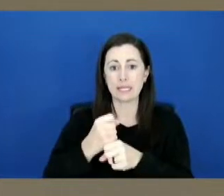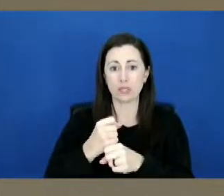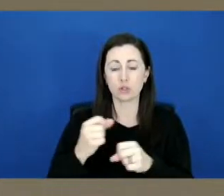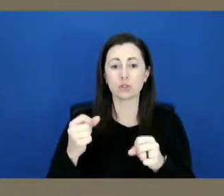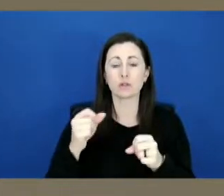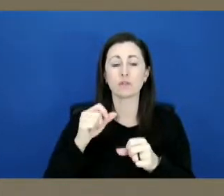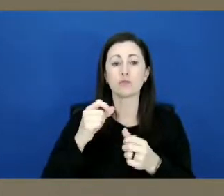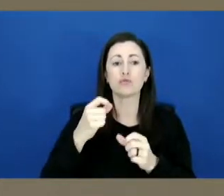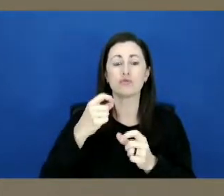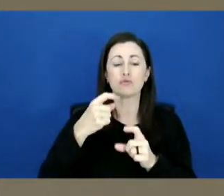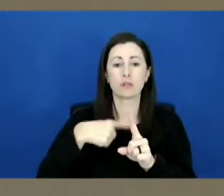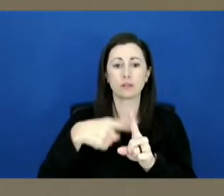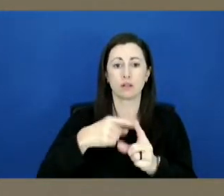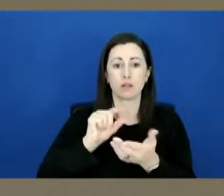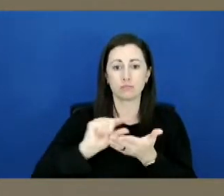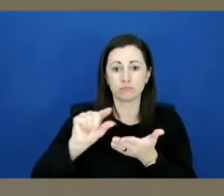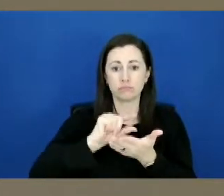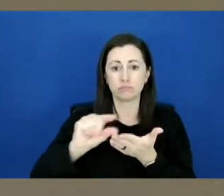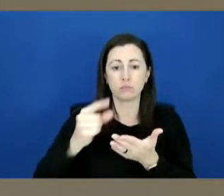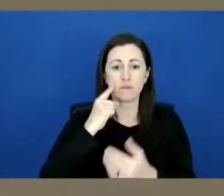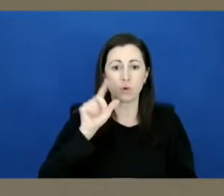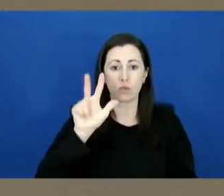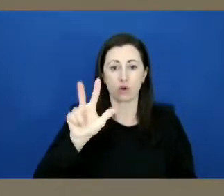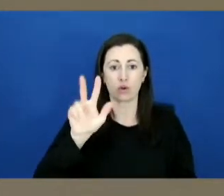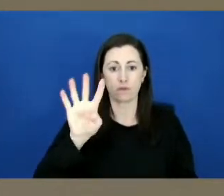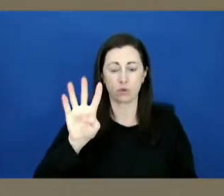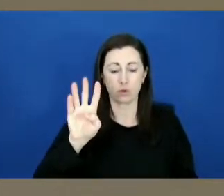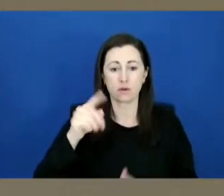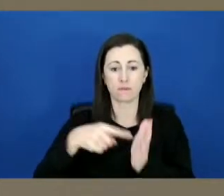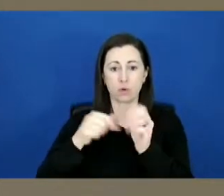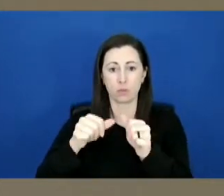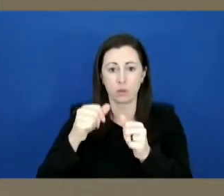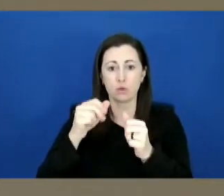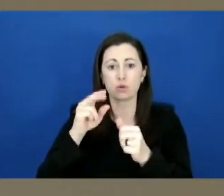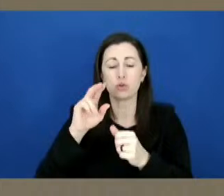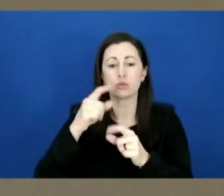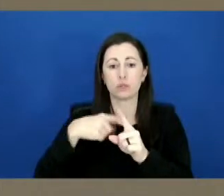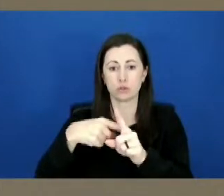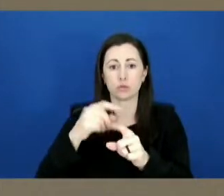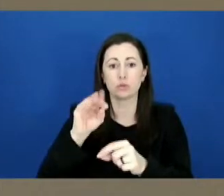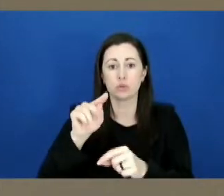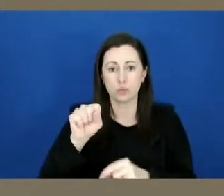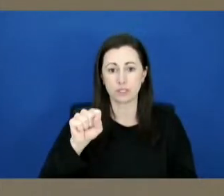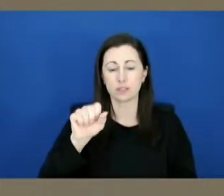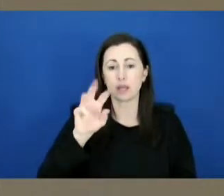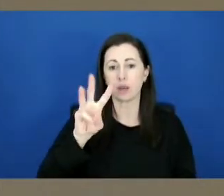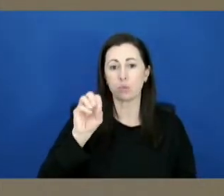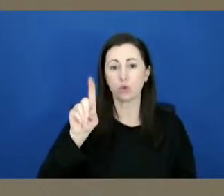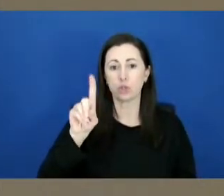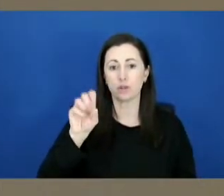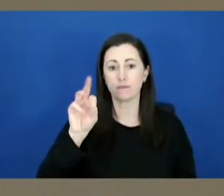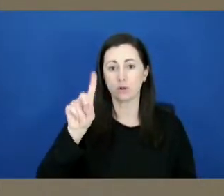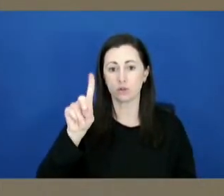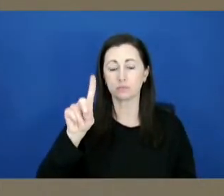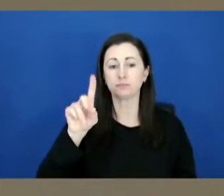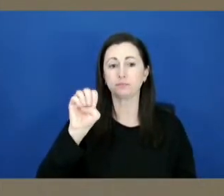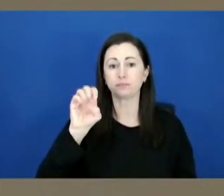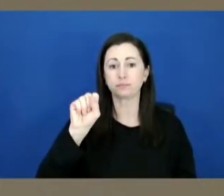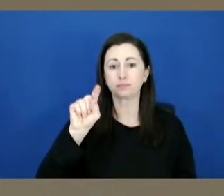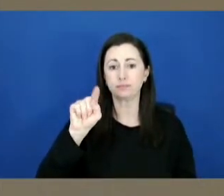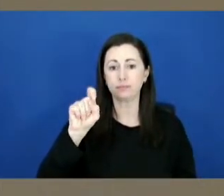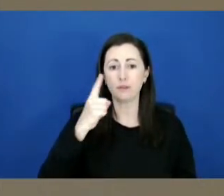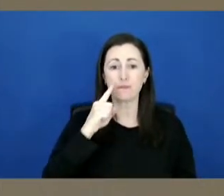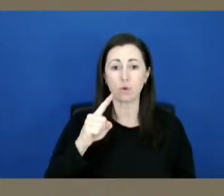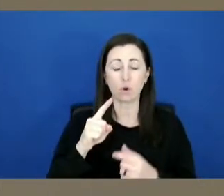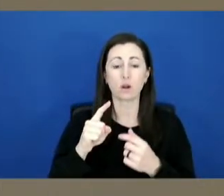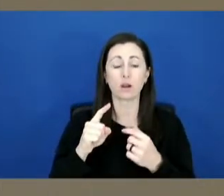TO COVER 20 YEARS OF REPRESENTAL